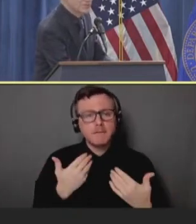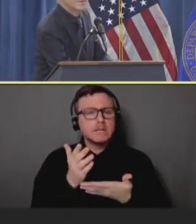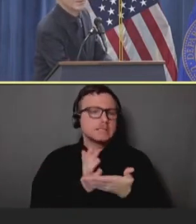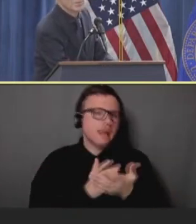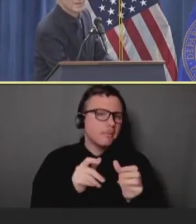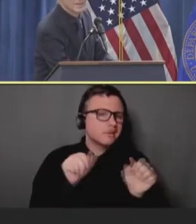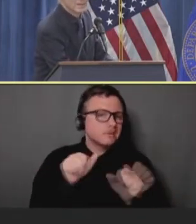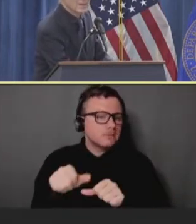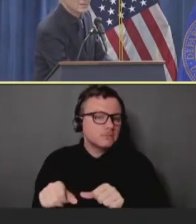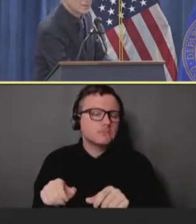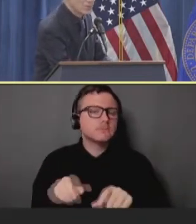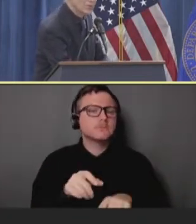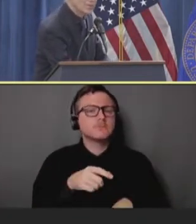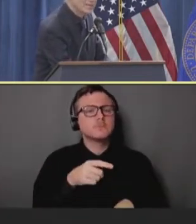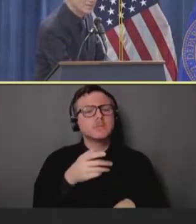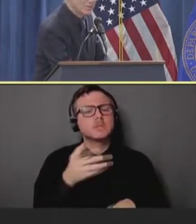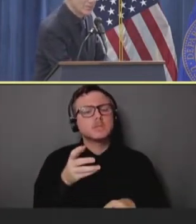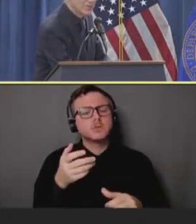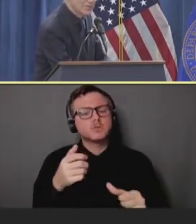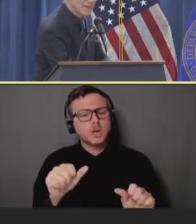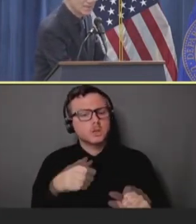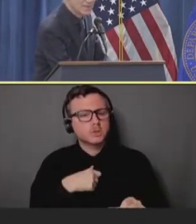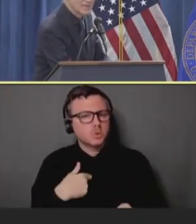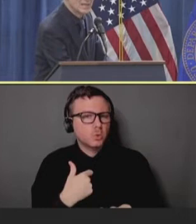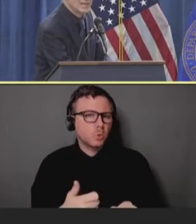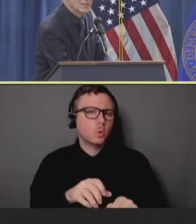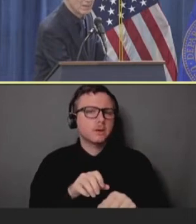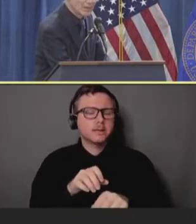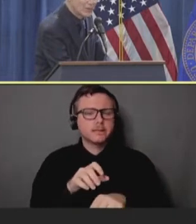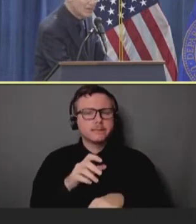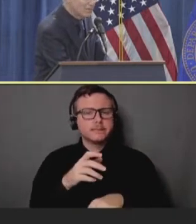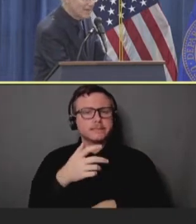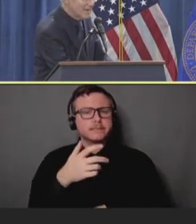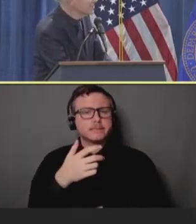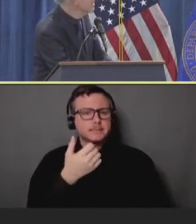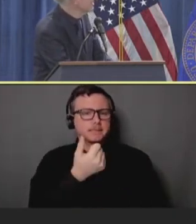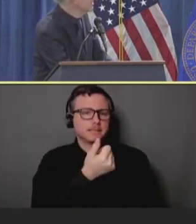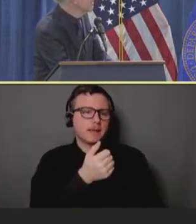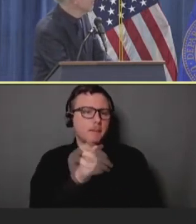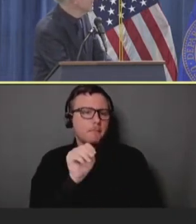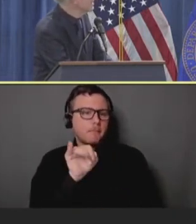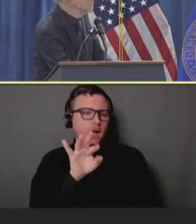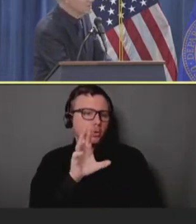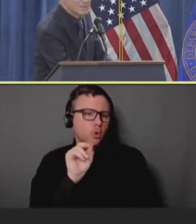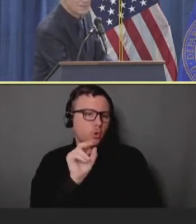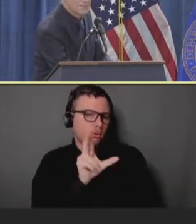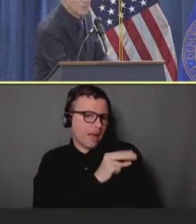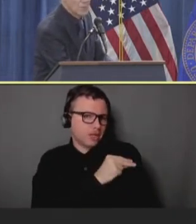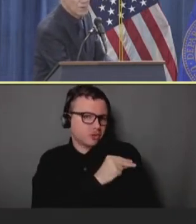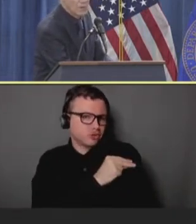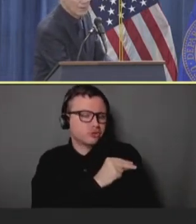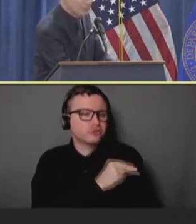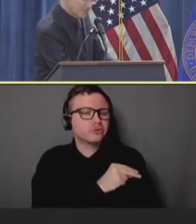that would be improving its delivery capacity, a microneedle patch that's been worked on